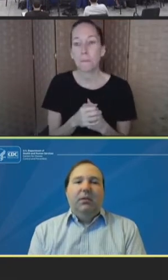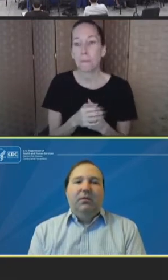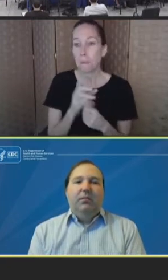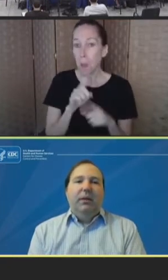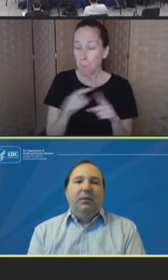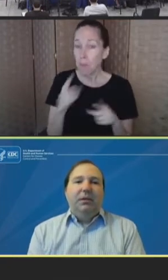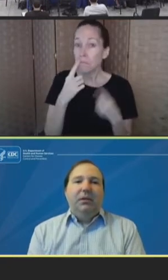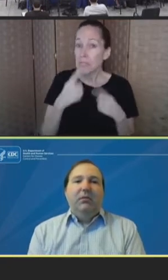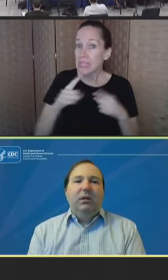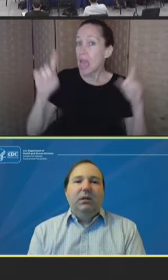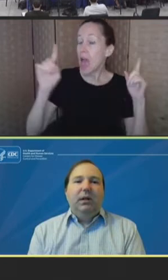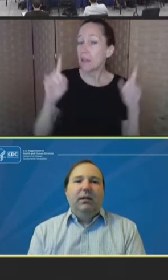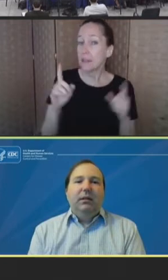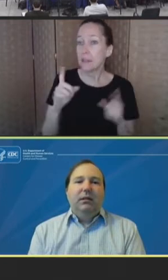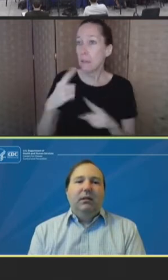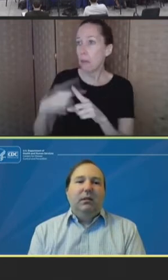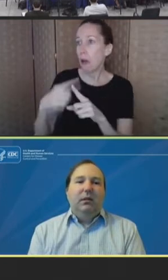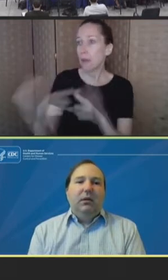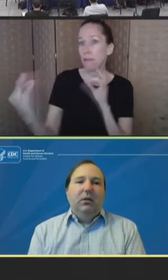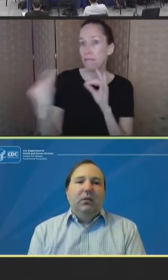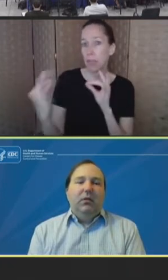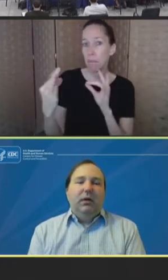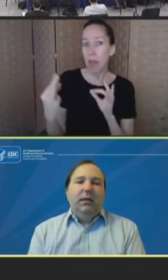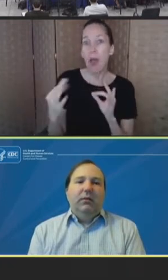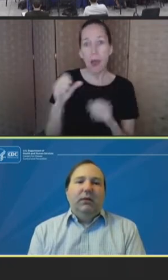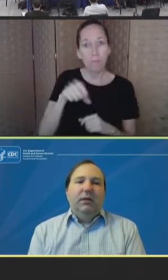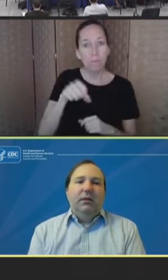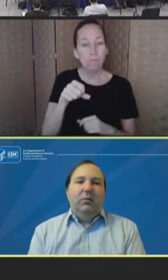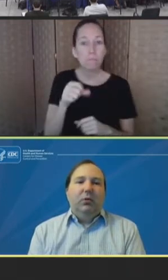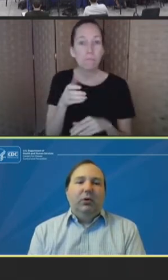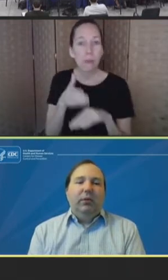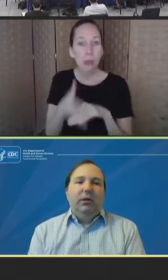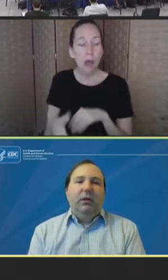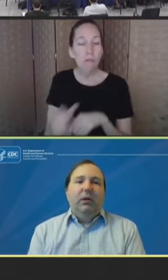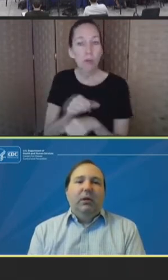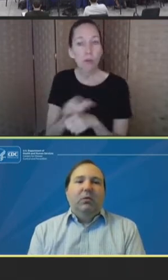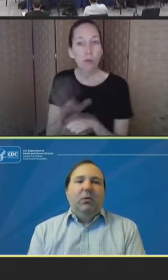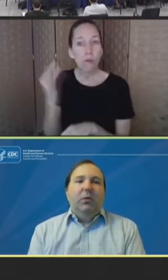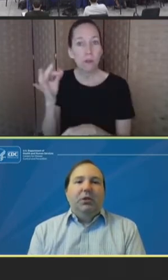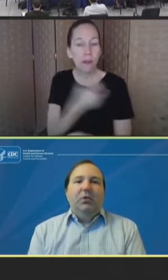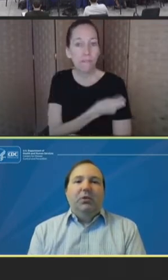positive feedback received in the context of the COVID-19 vaccination program, that we want to use